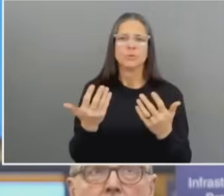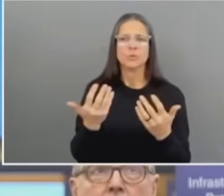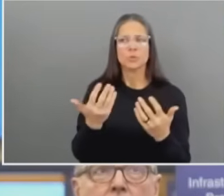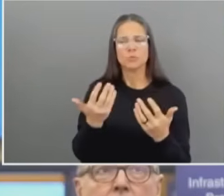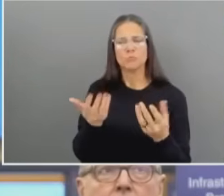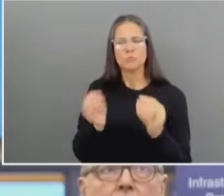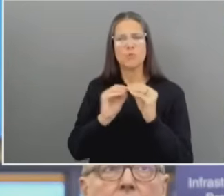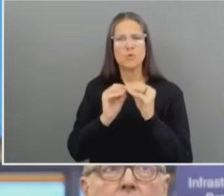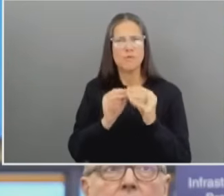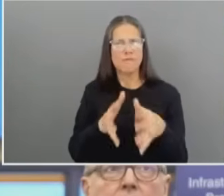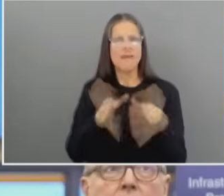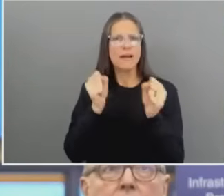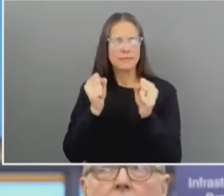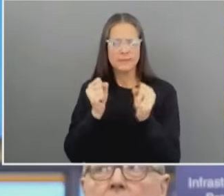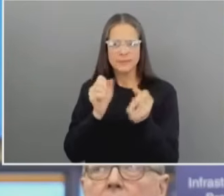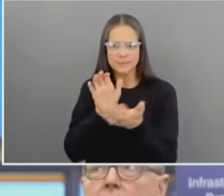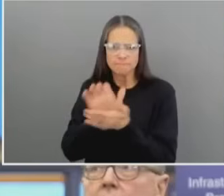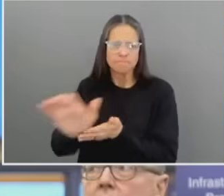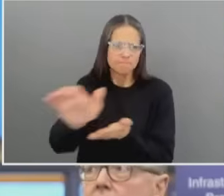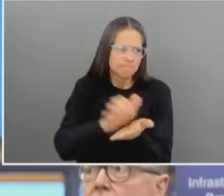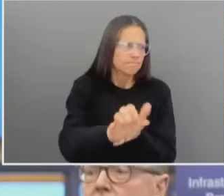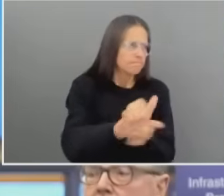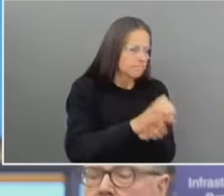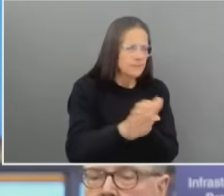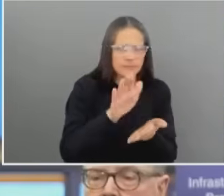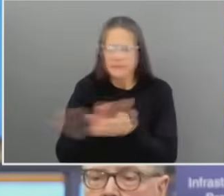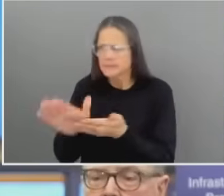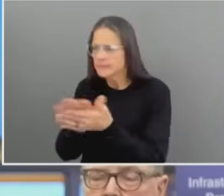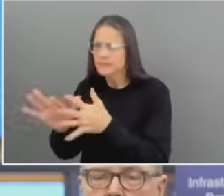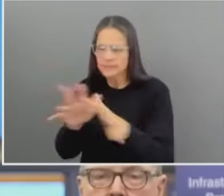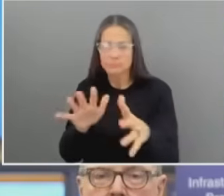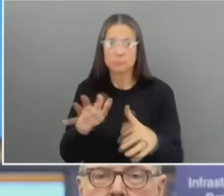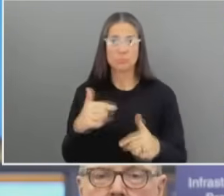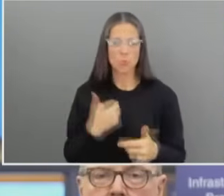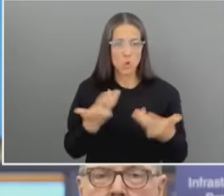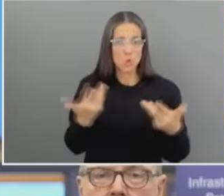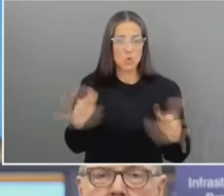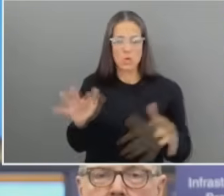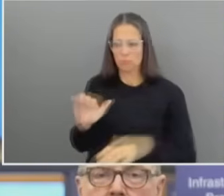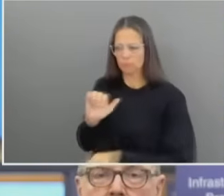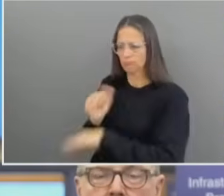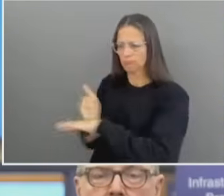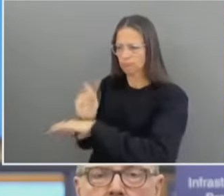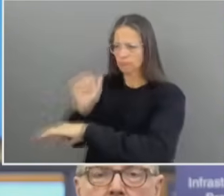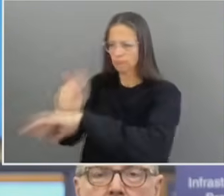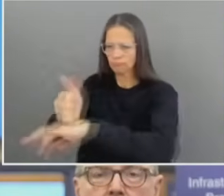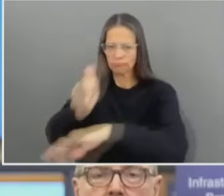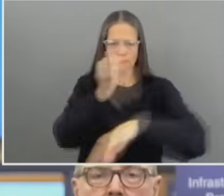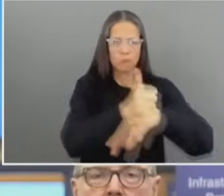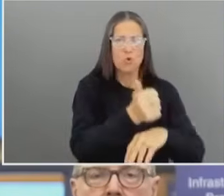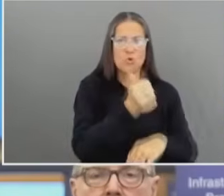IT INVOLVED BRINGING IN CONTRACTORS TO INCREASE THE SIZE AND THE SPEED OF OUR RESPONSE.